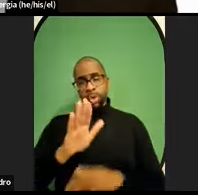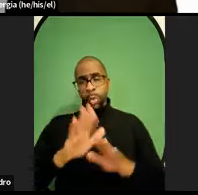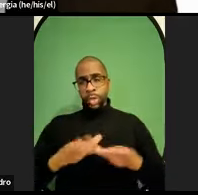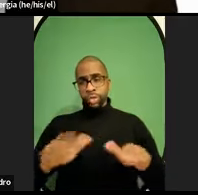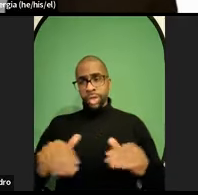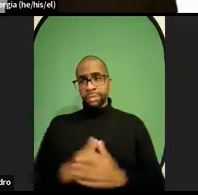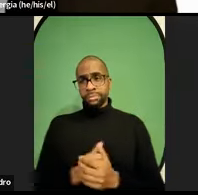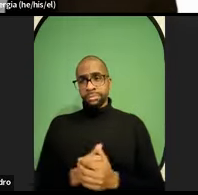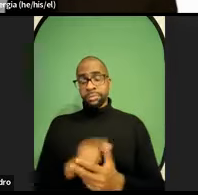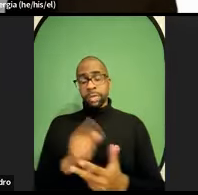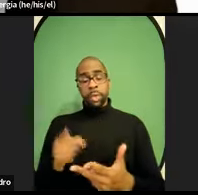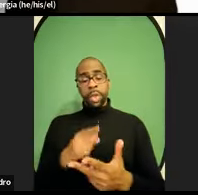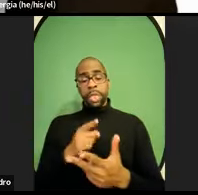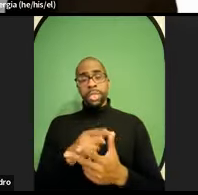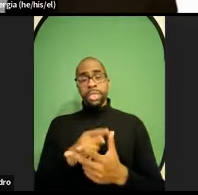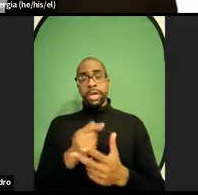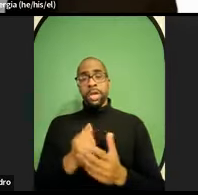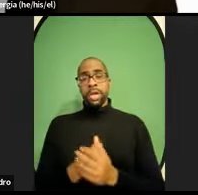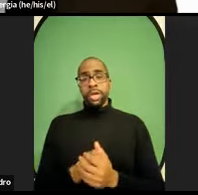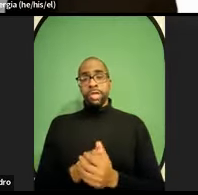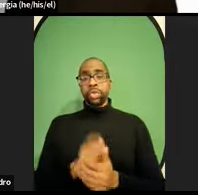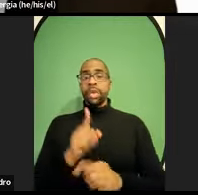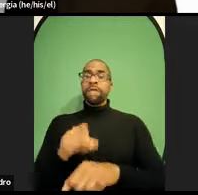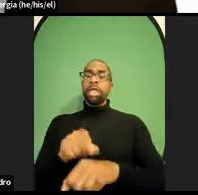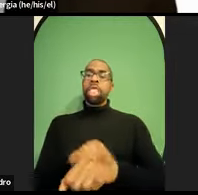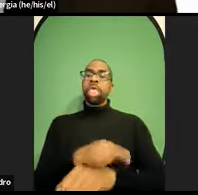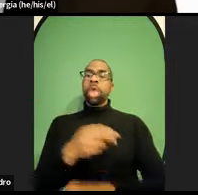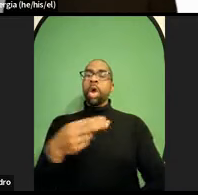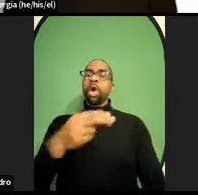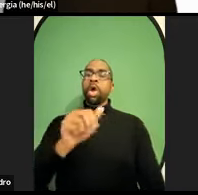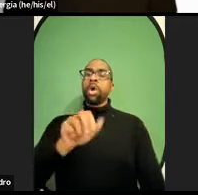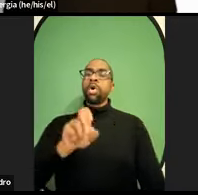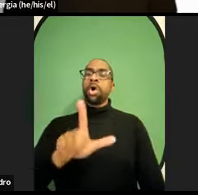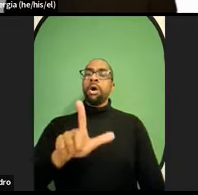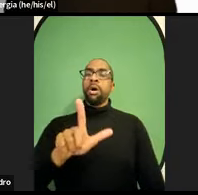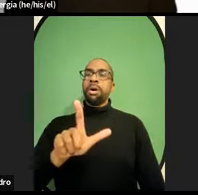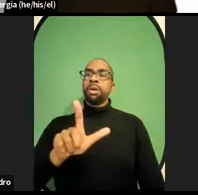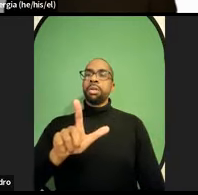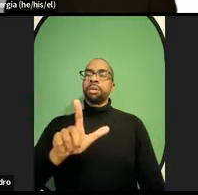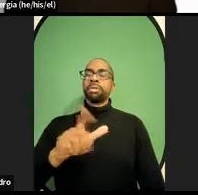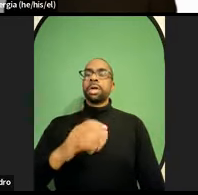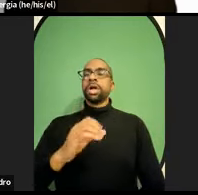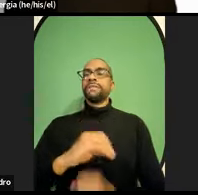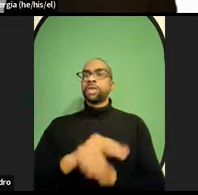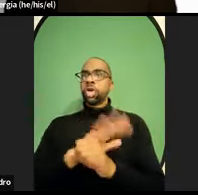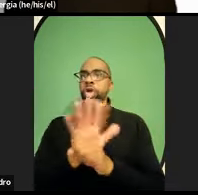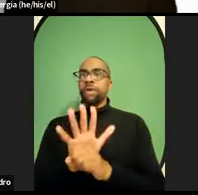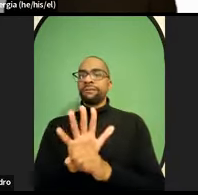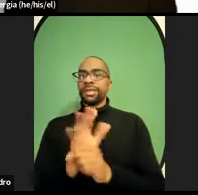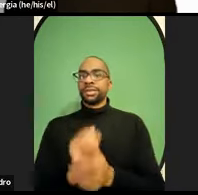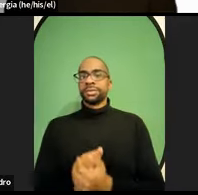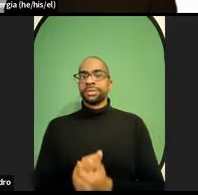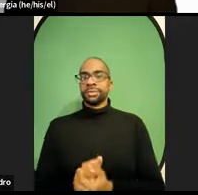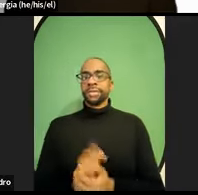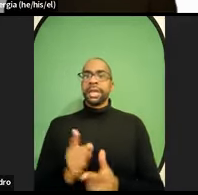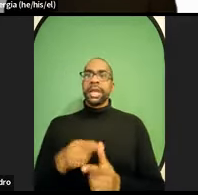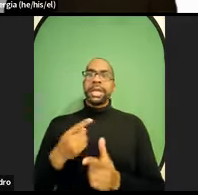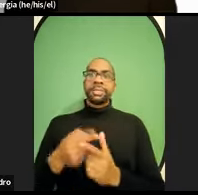That will not be good for. for your for your child, and then for your child. And then thirdly , you have to deal with a long haul of coleman and haul of coleman haul of coleman. And then if you get like a long